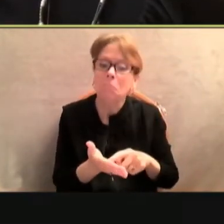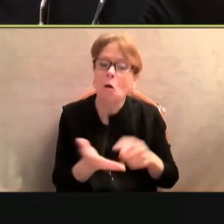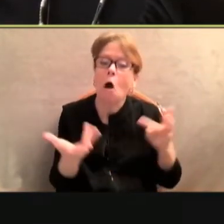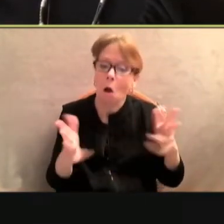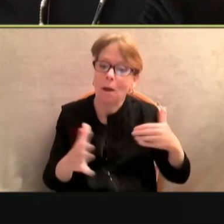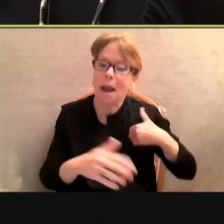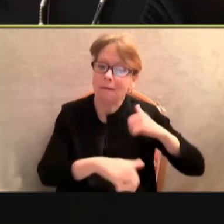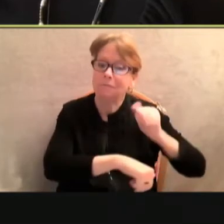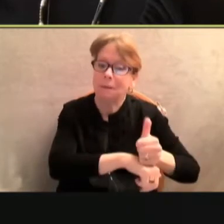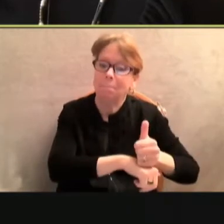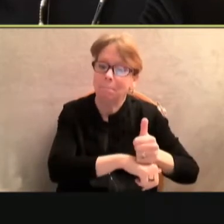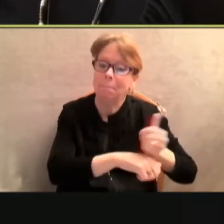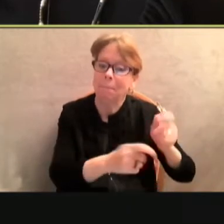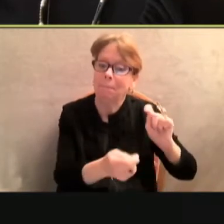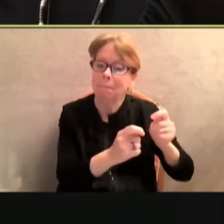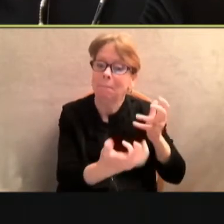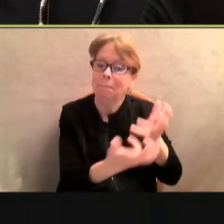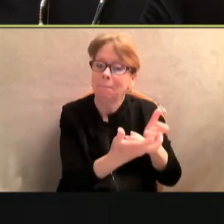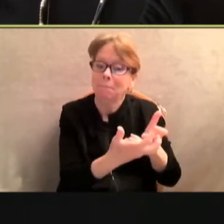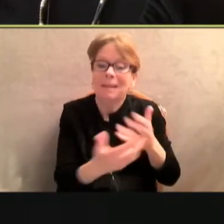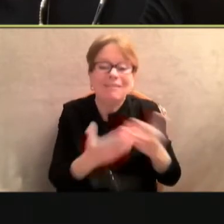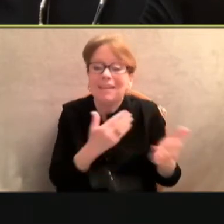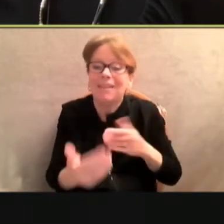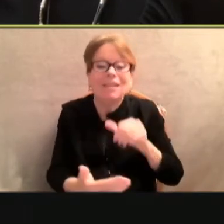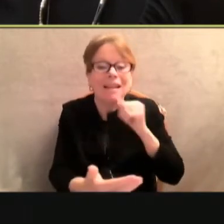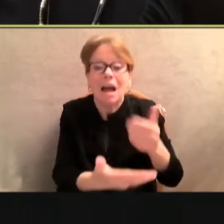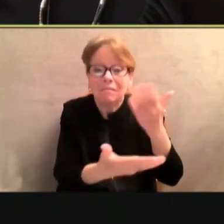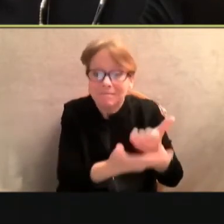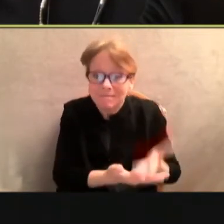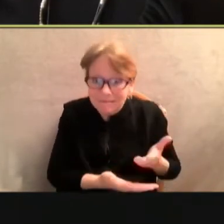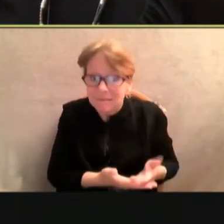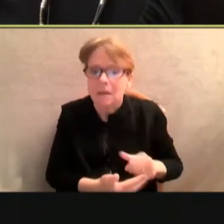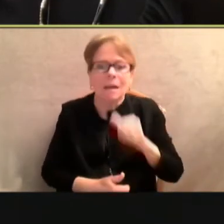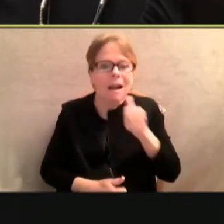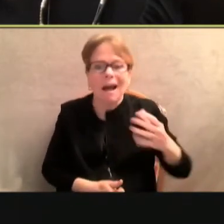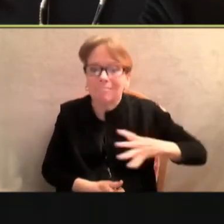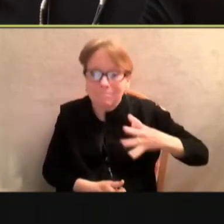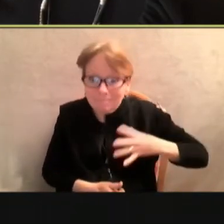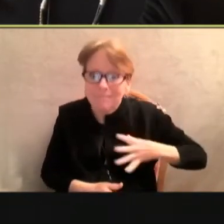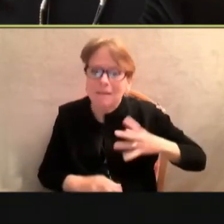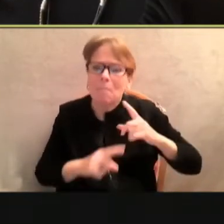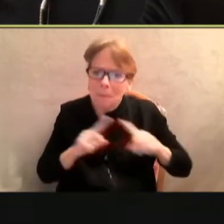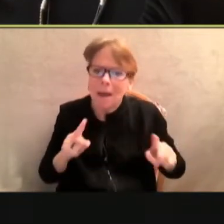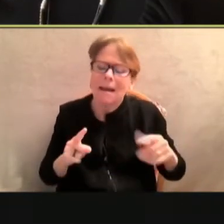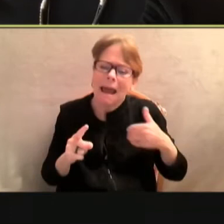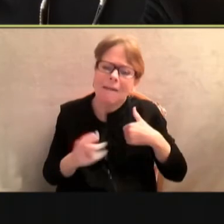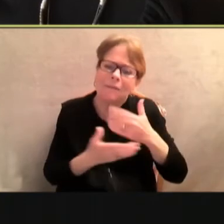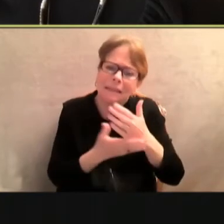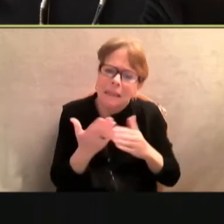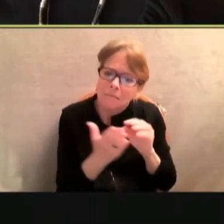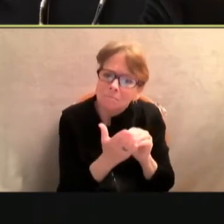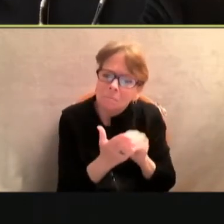who does not have a paper trail to support a current request for accommodations, but